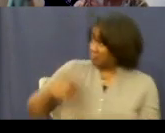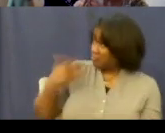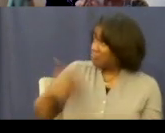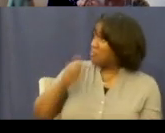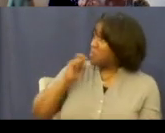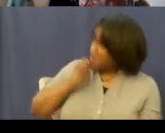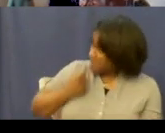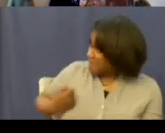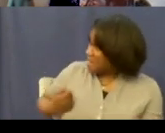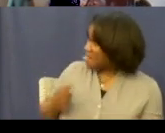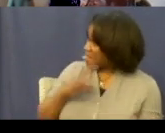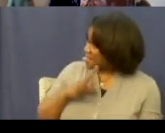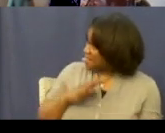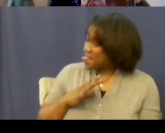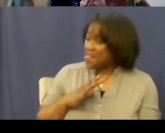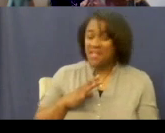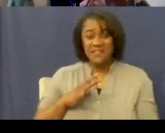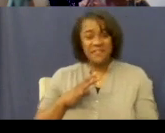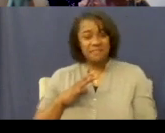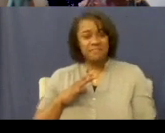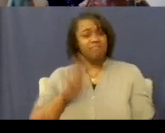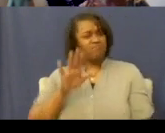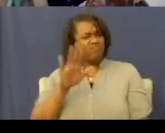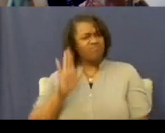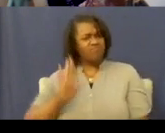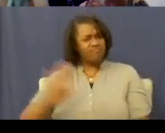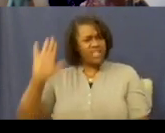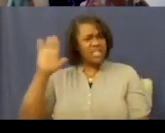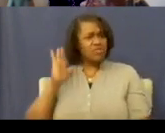Nina Schor: Now, you know, years ago in order to learn about the brain,